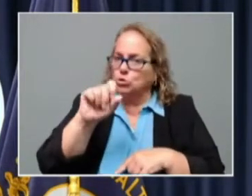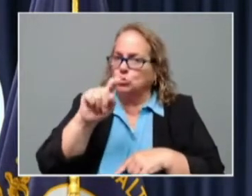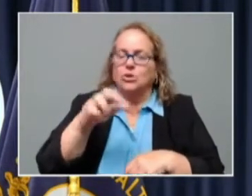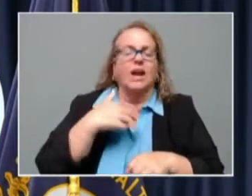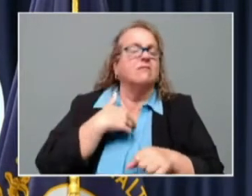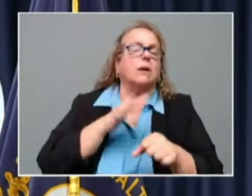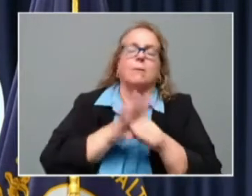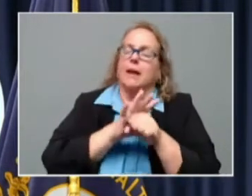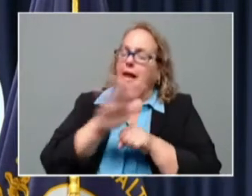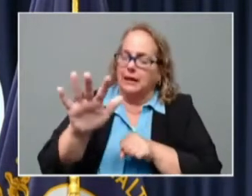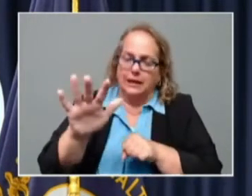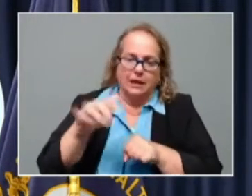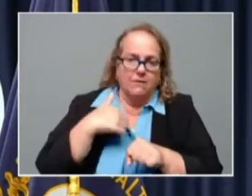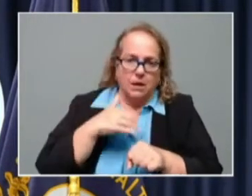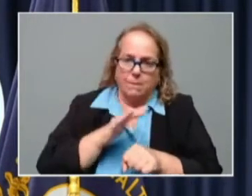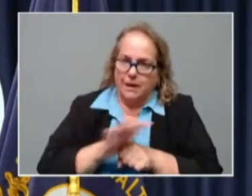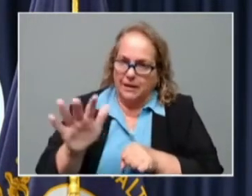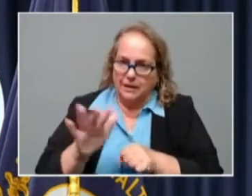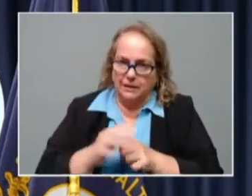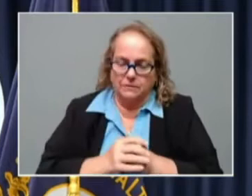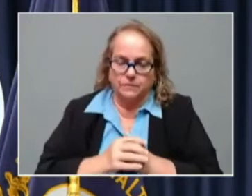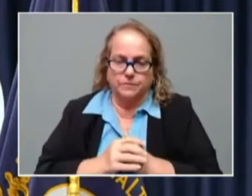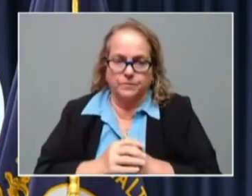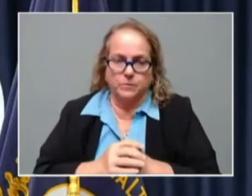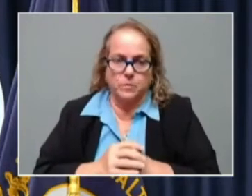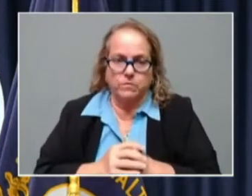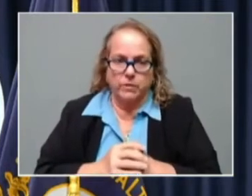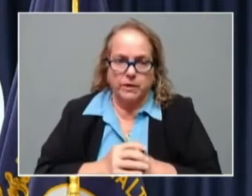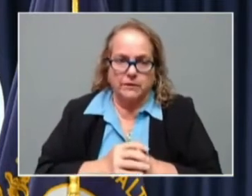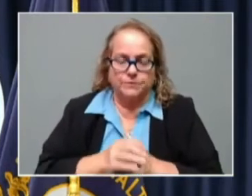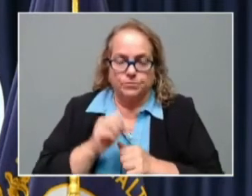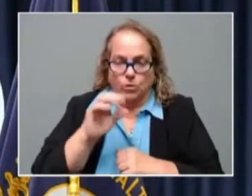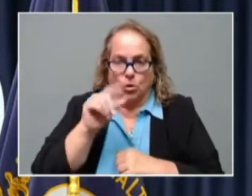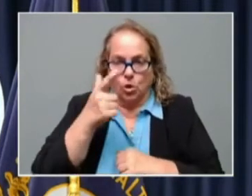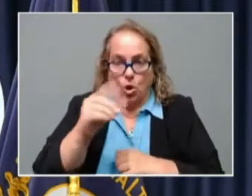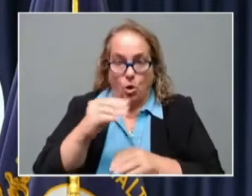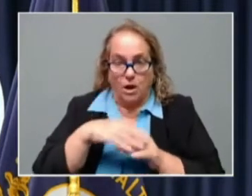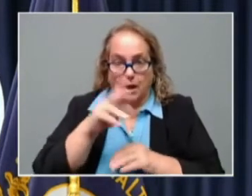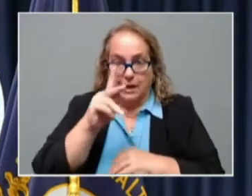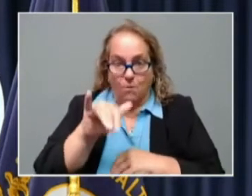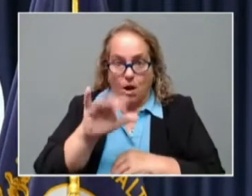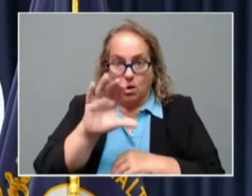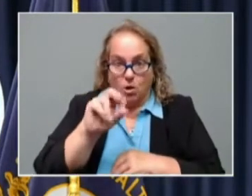there first shot. So go on Ky Covid 19 dot ky dot gov. You can get an